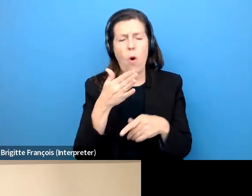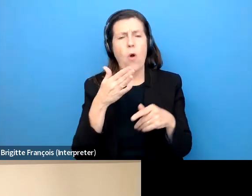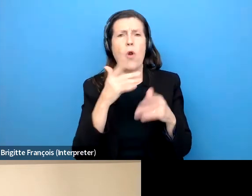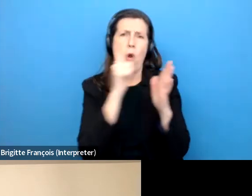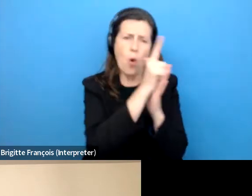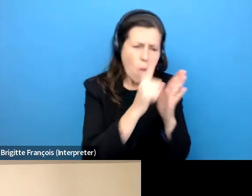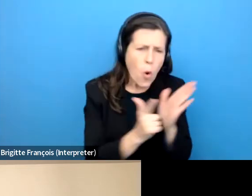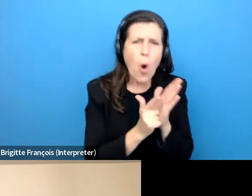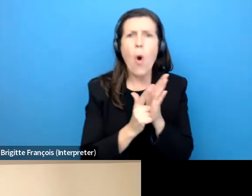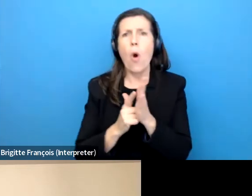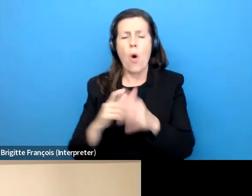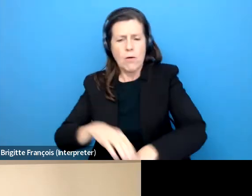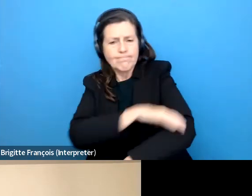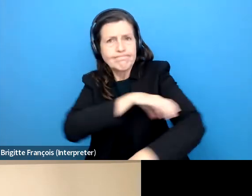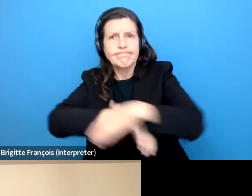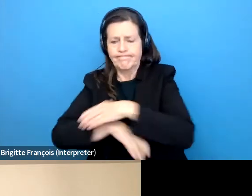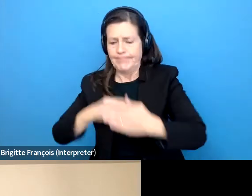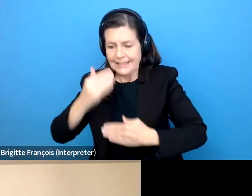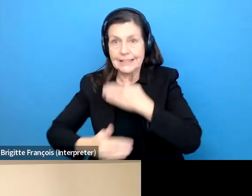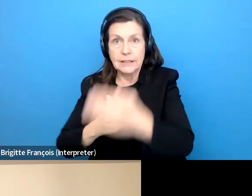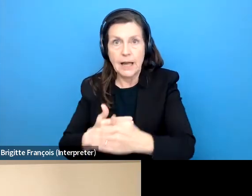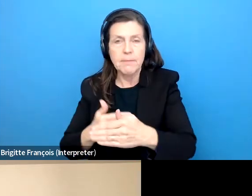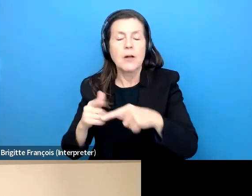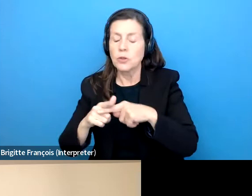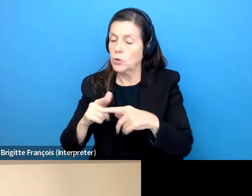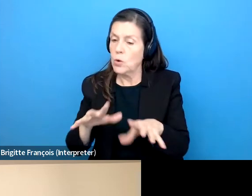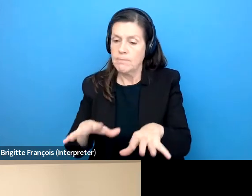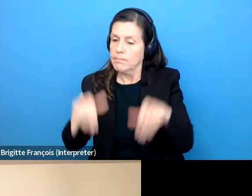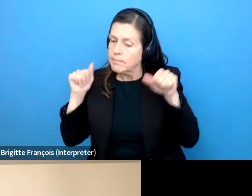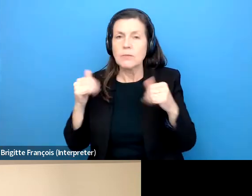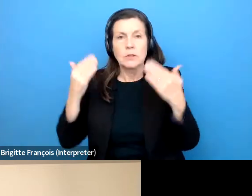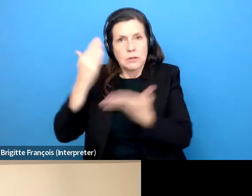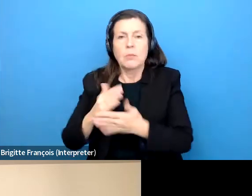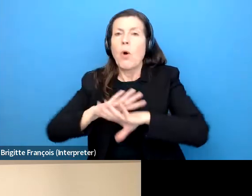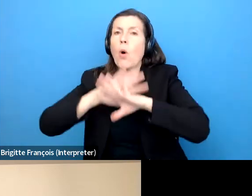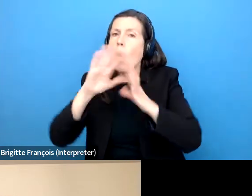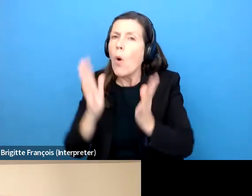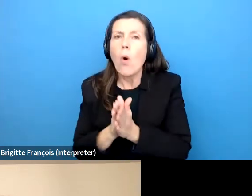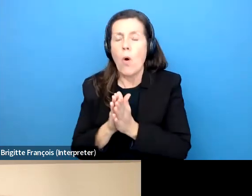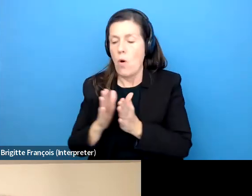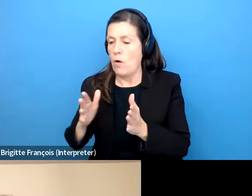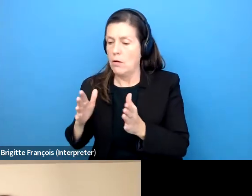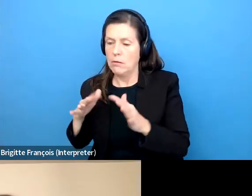to suppress all forms of traffic in women and exploitation of women in prostitution.